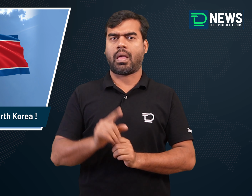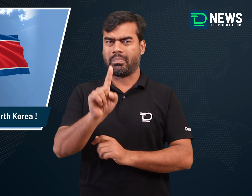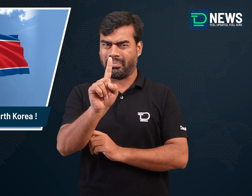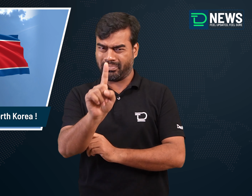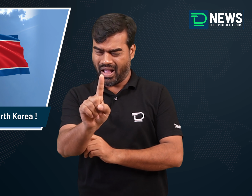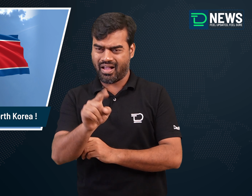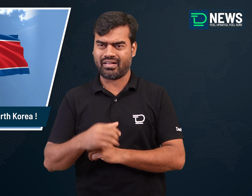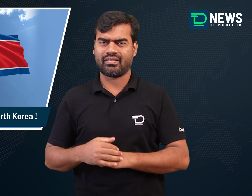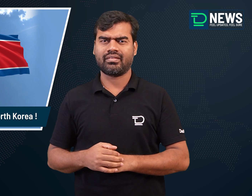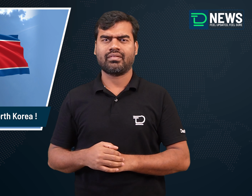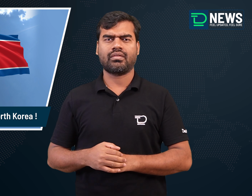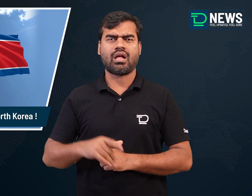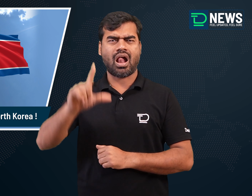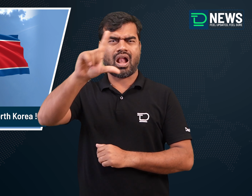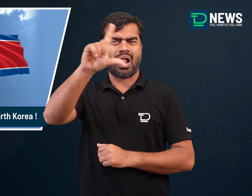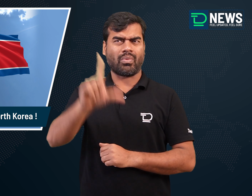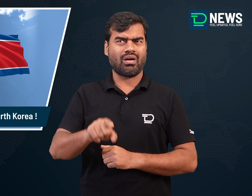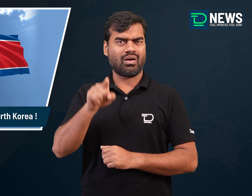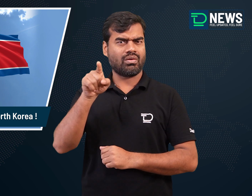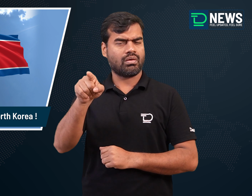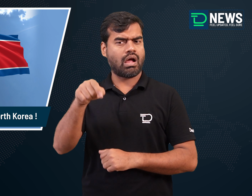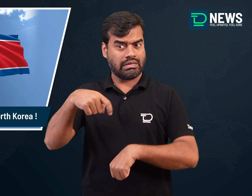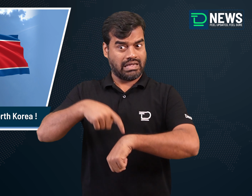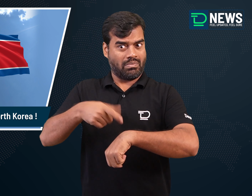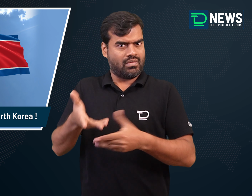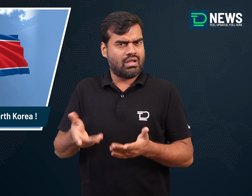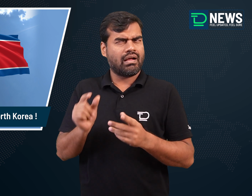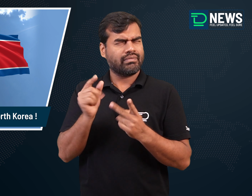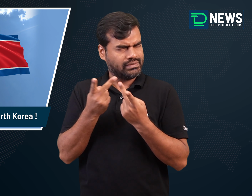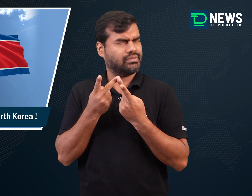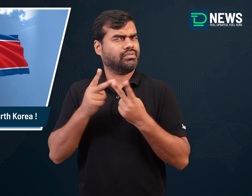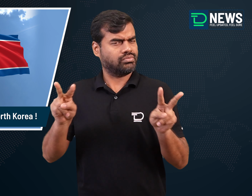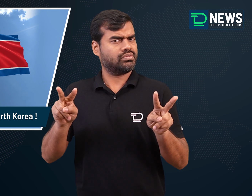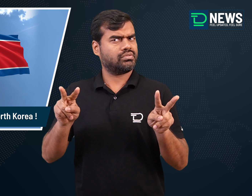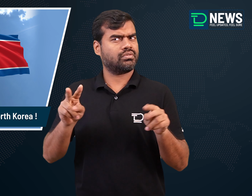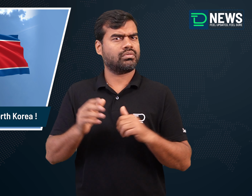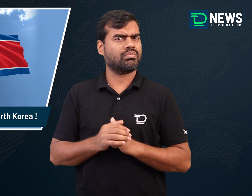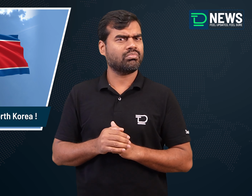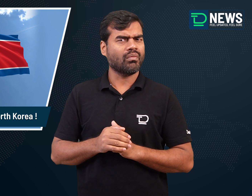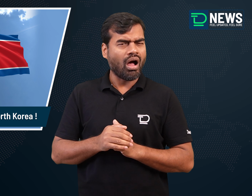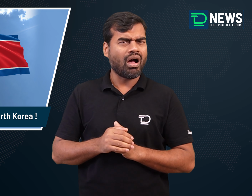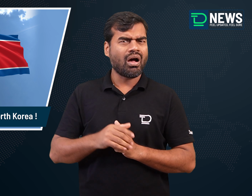But North Korea did something different this time.